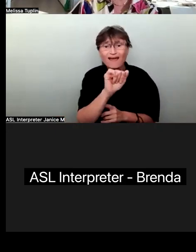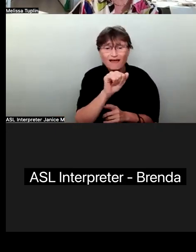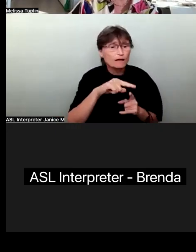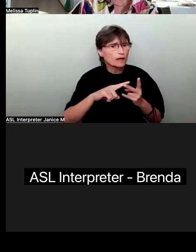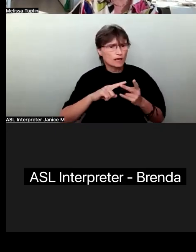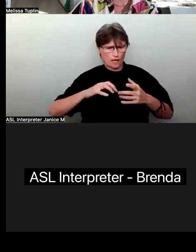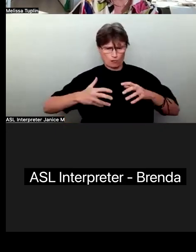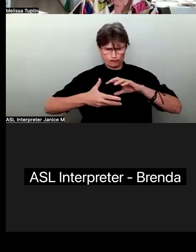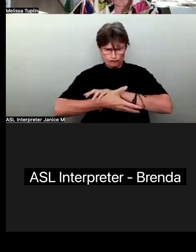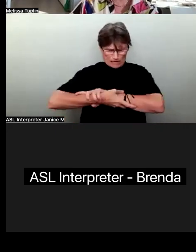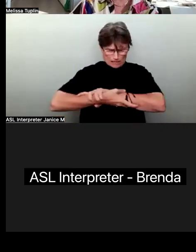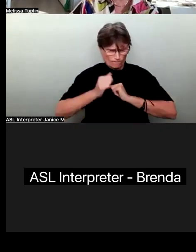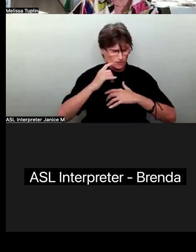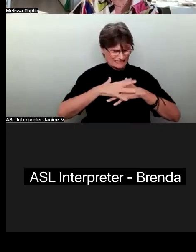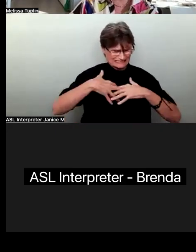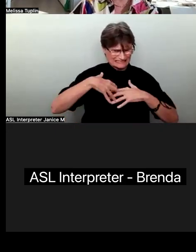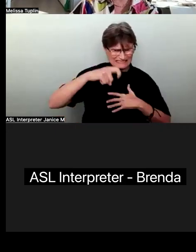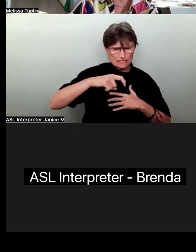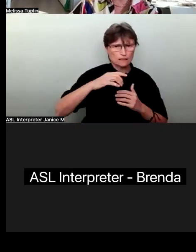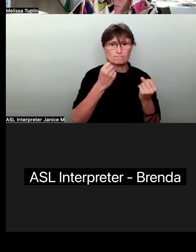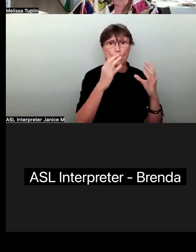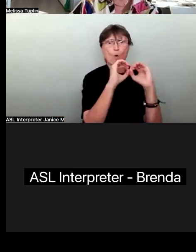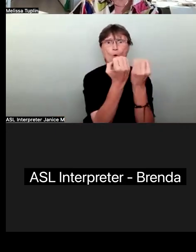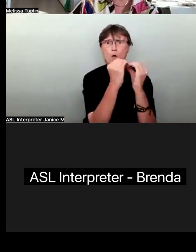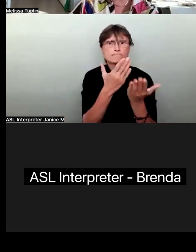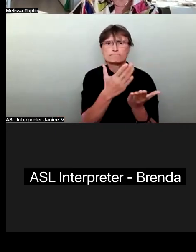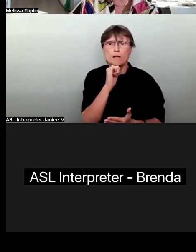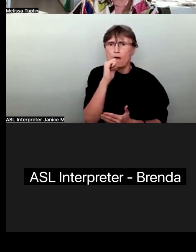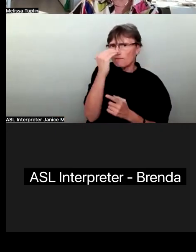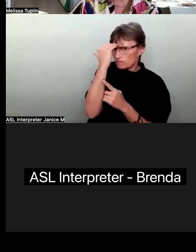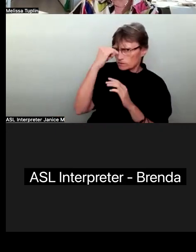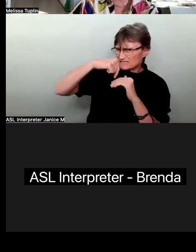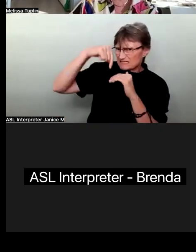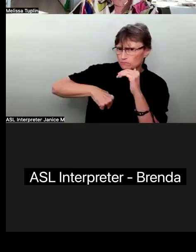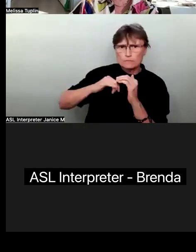what is expected of organizations and how it impacts their funding and their work.